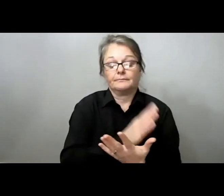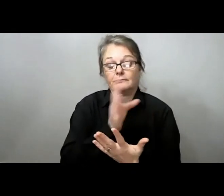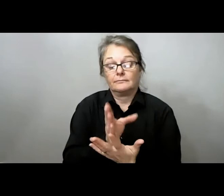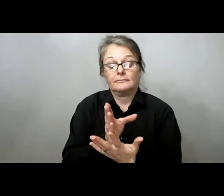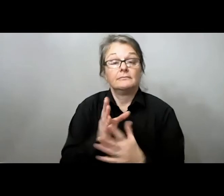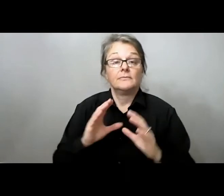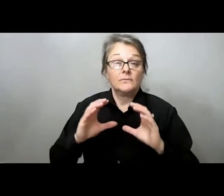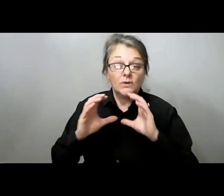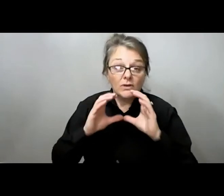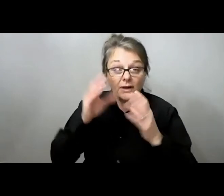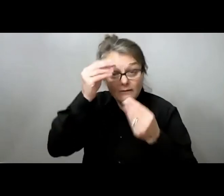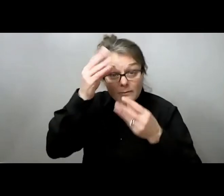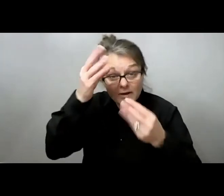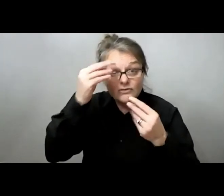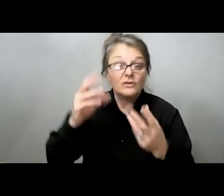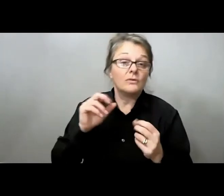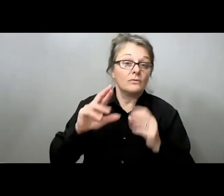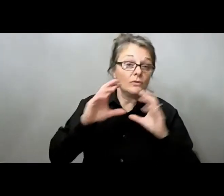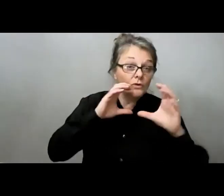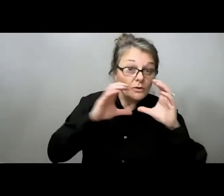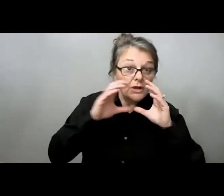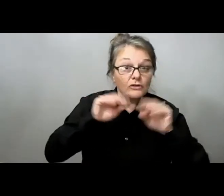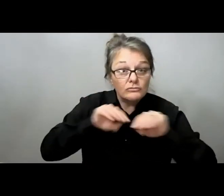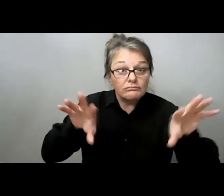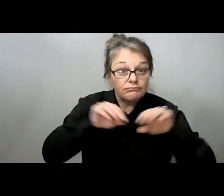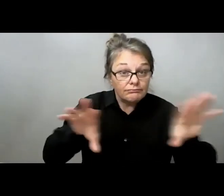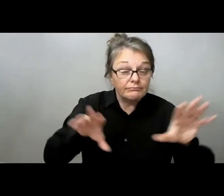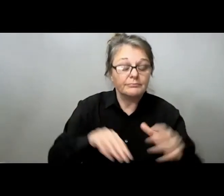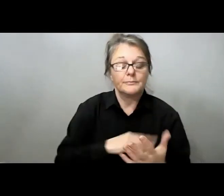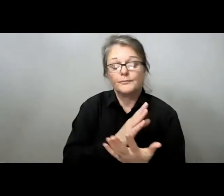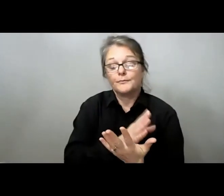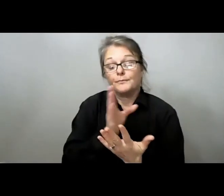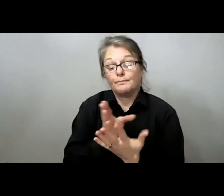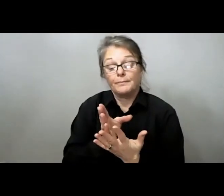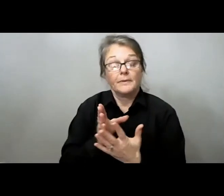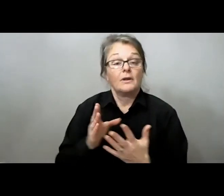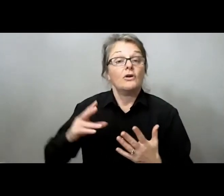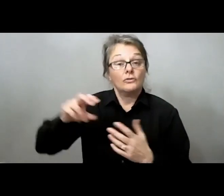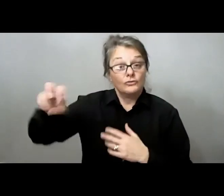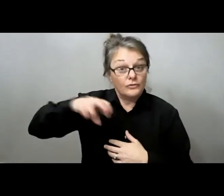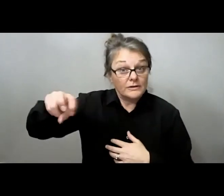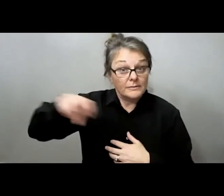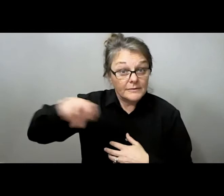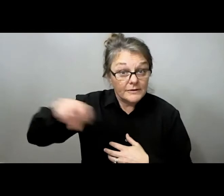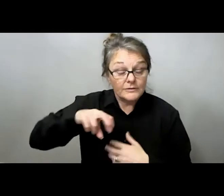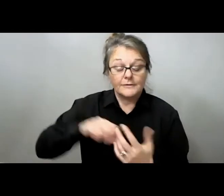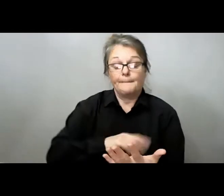THE SECOND COMMUNICATION AND INFORMATION STANDARD, THE THIRD IS TRANSPORTATION,